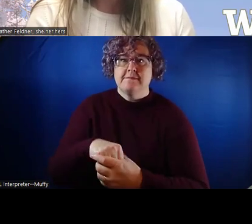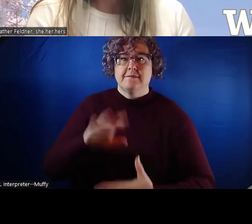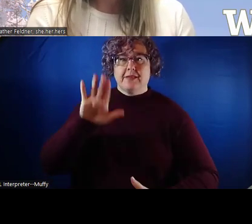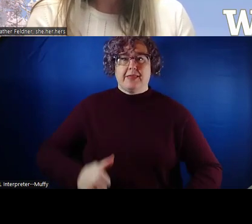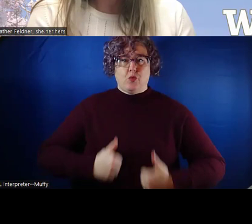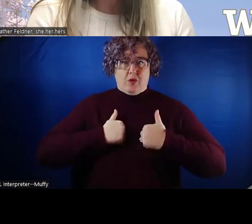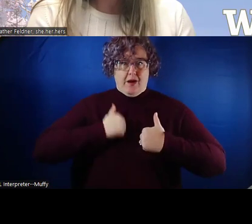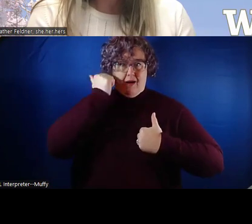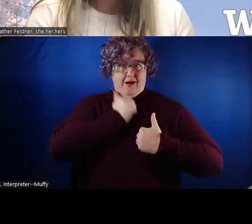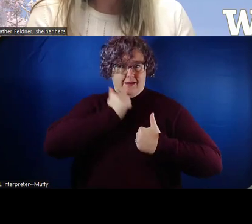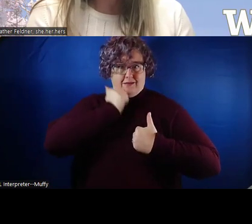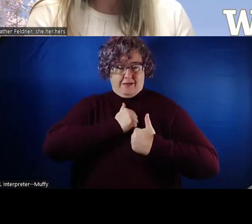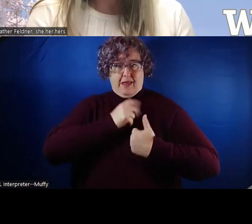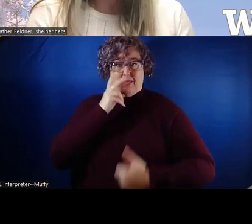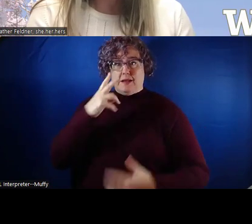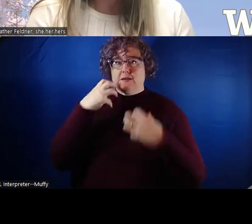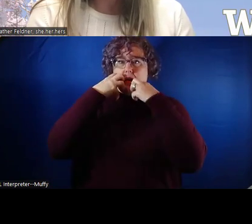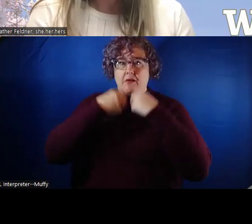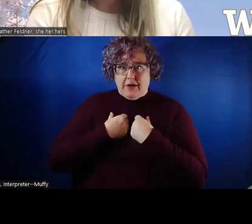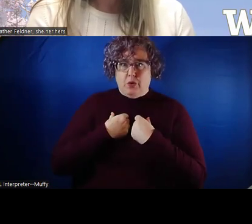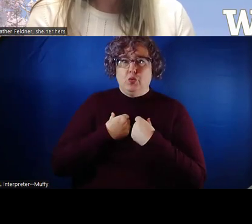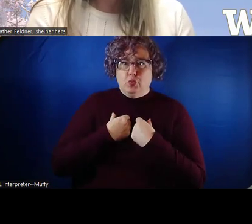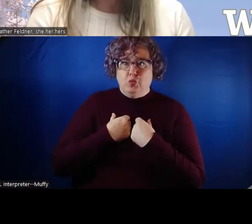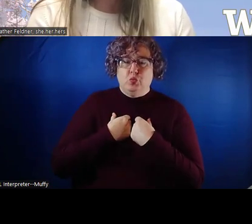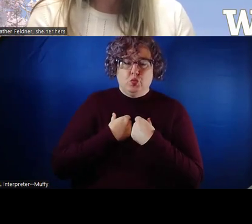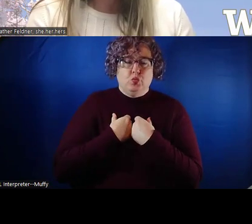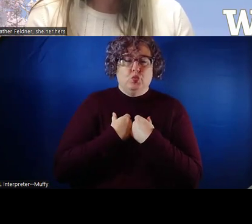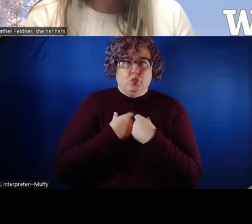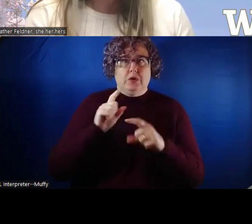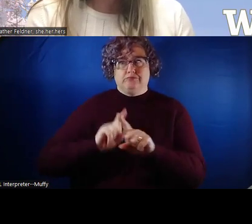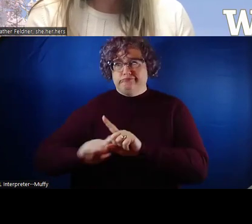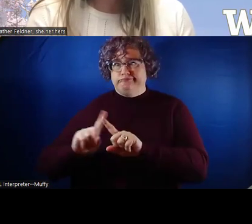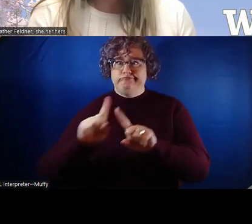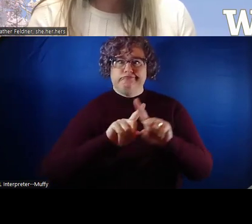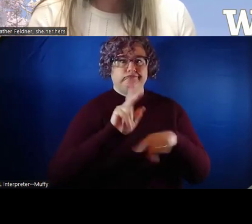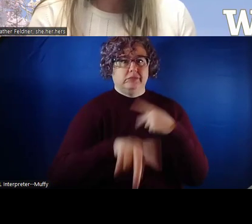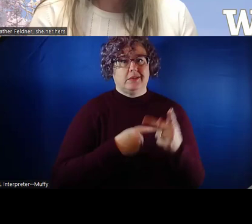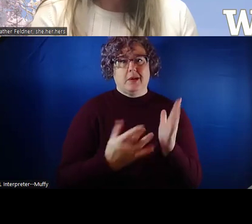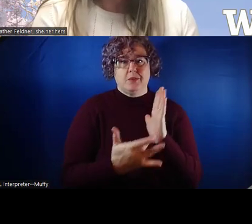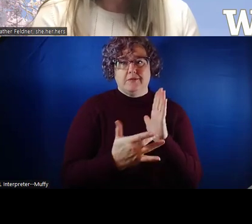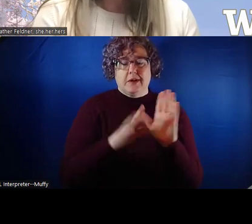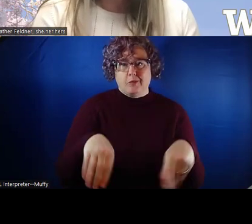and they really saw the value in different forms of technology providing key access